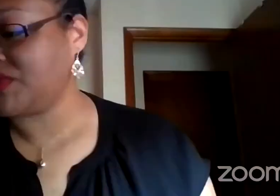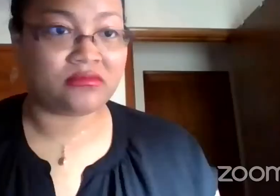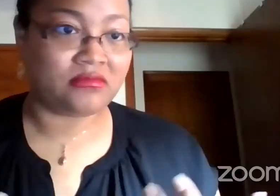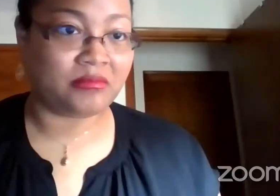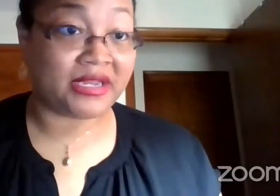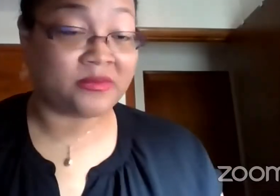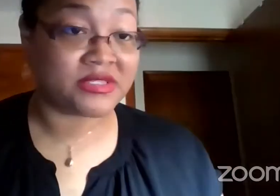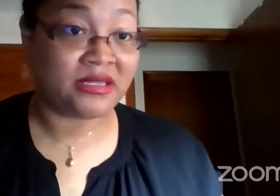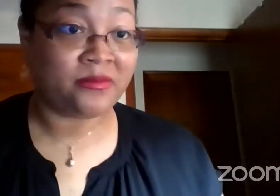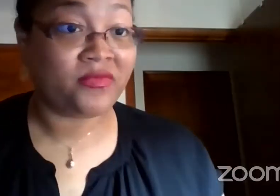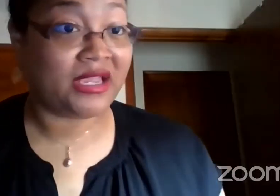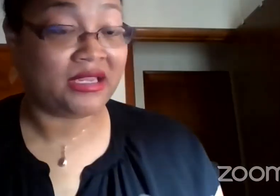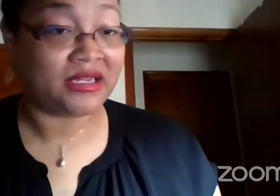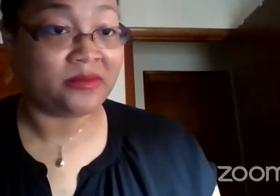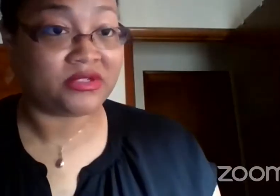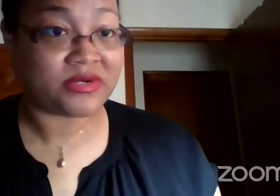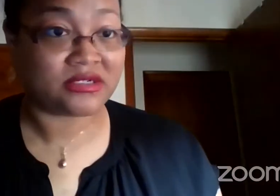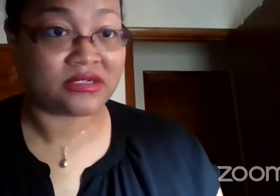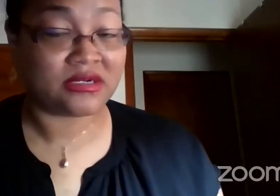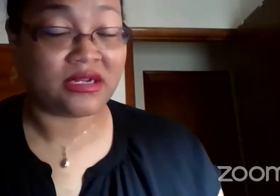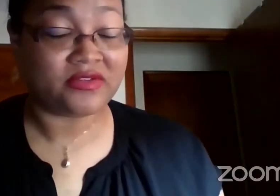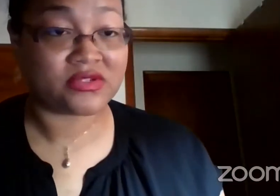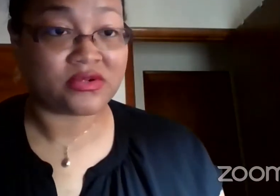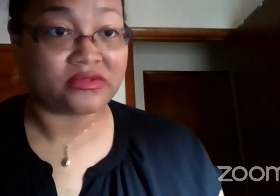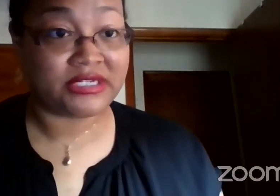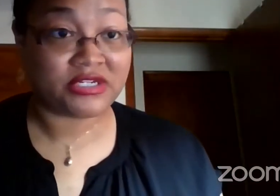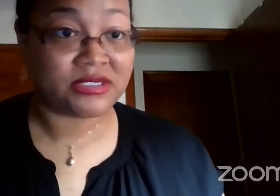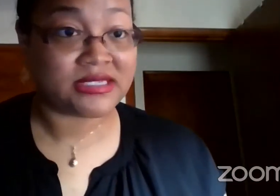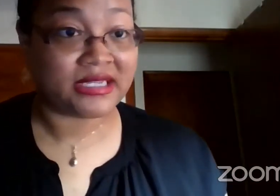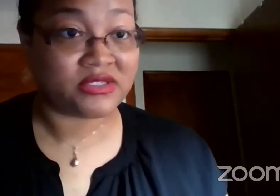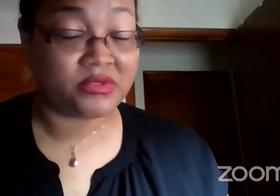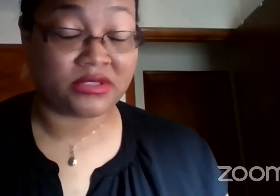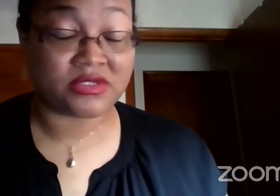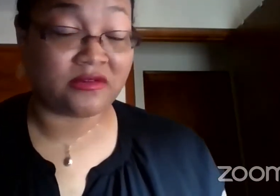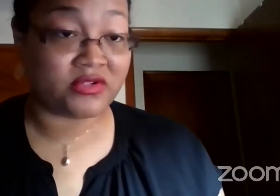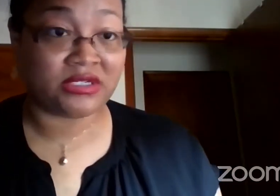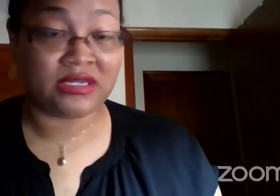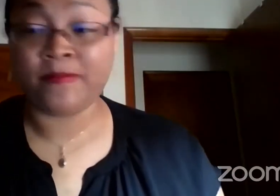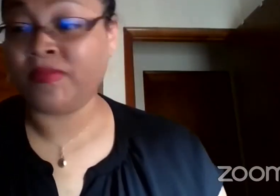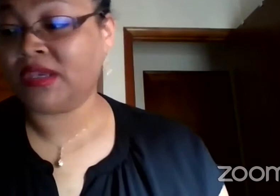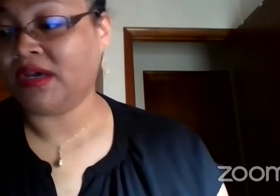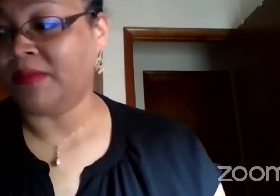my name is Sim, the director of external relations at the disAbility Law Center of Virginia.